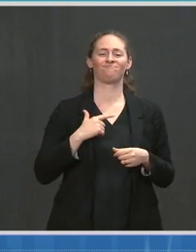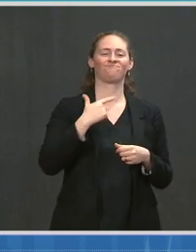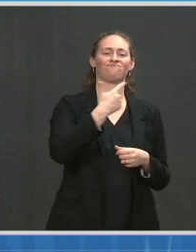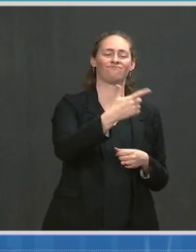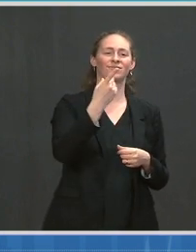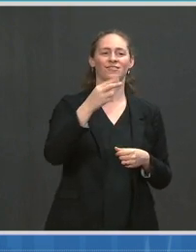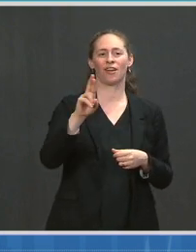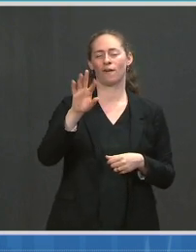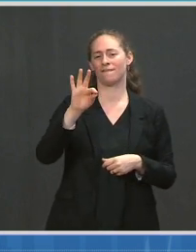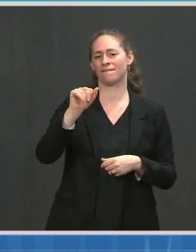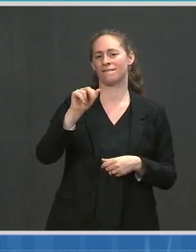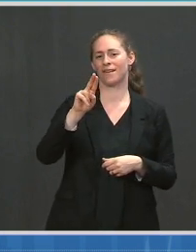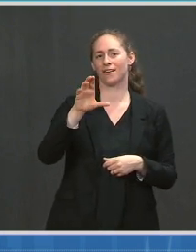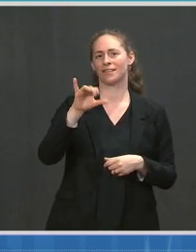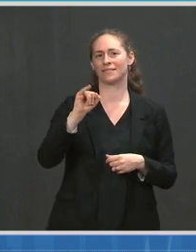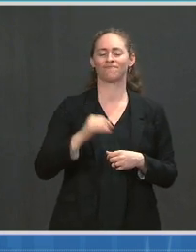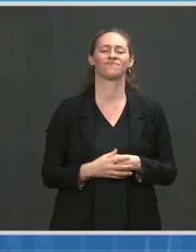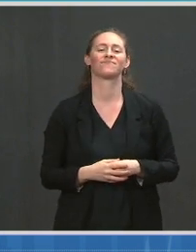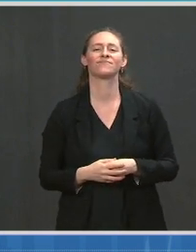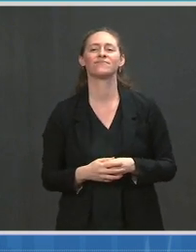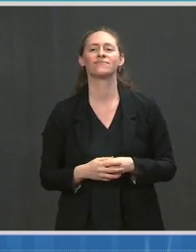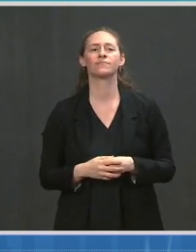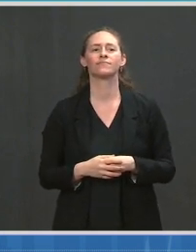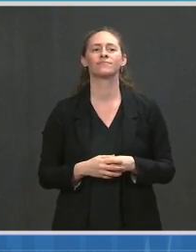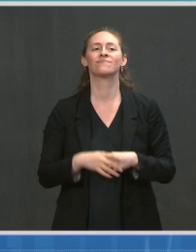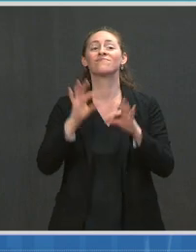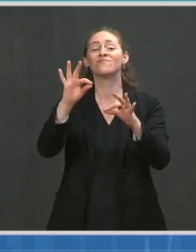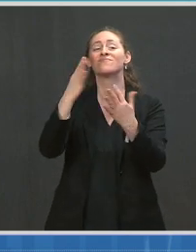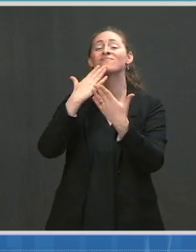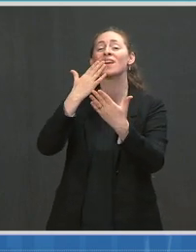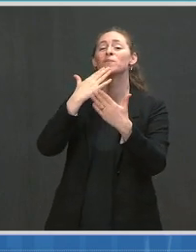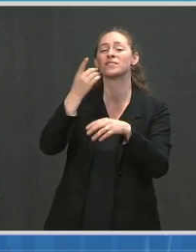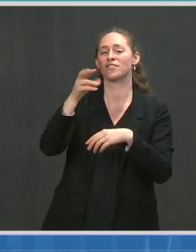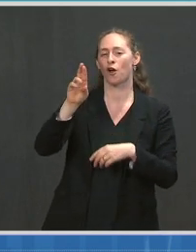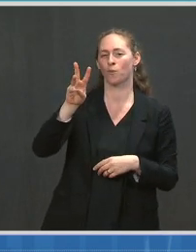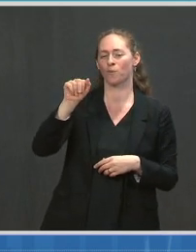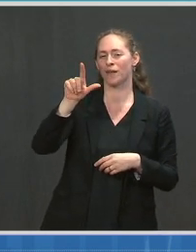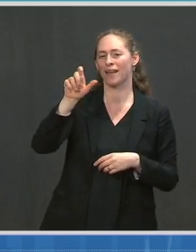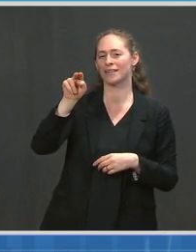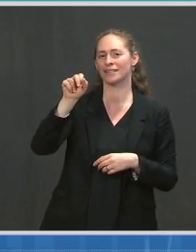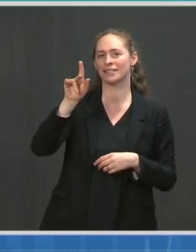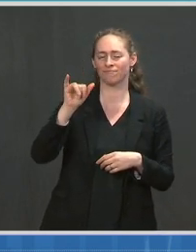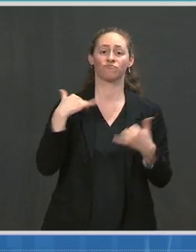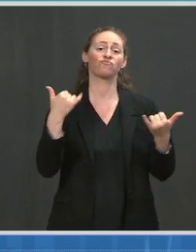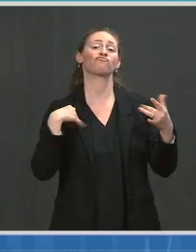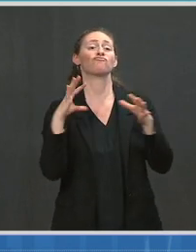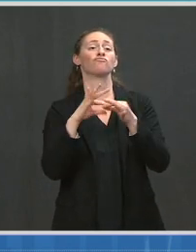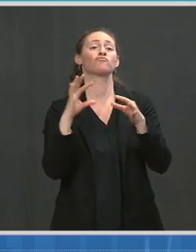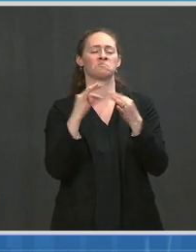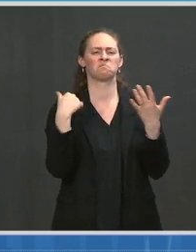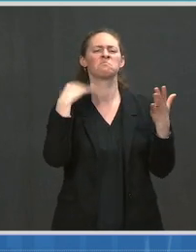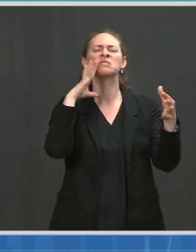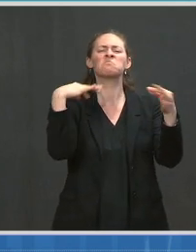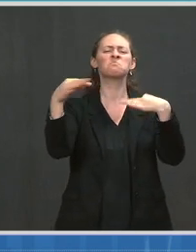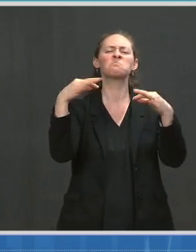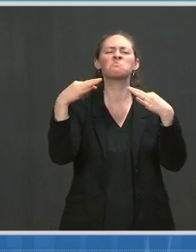Dr. Fauci: Thank you very much, Dr. Walensky. I'd like to spend the next few minutes introducing you to a new clinical trial